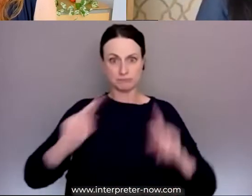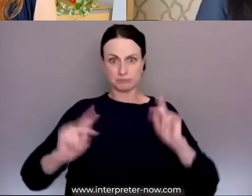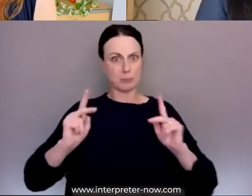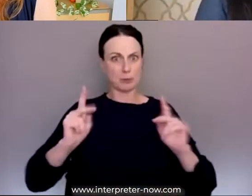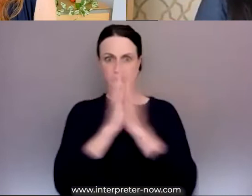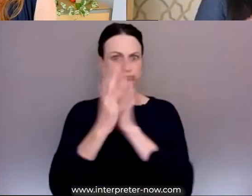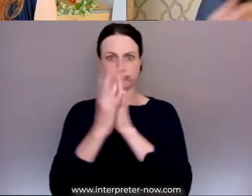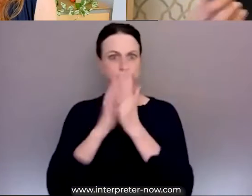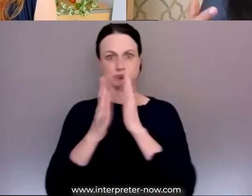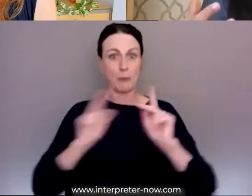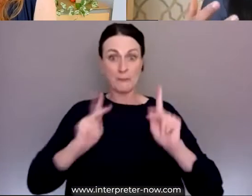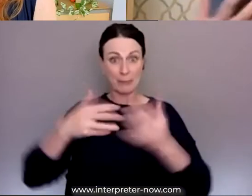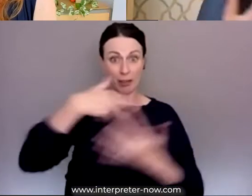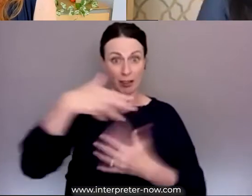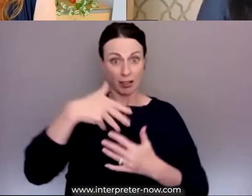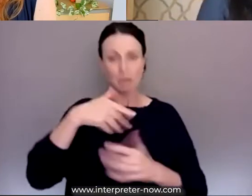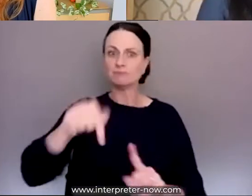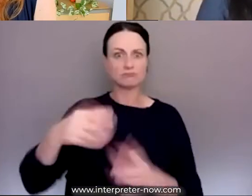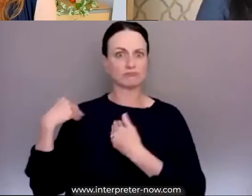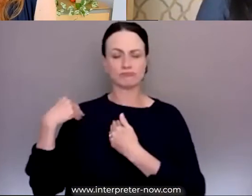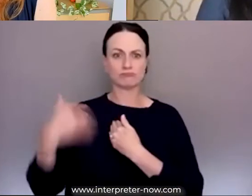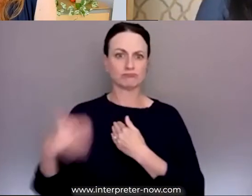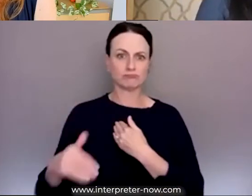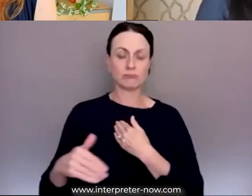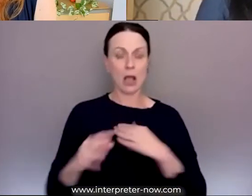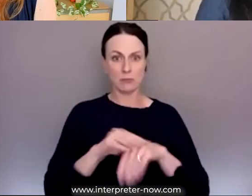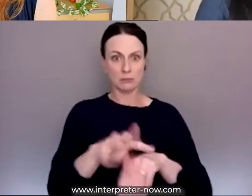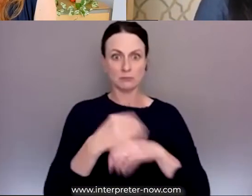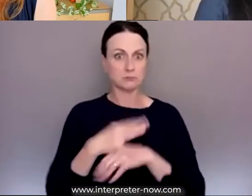There was a whole host of issues, people understood how interconnected we were.